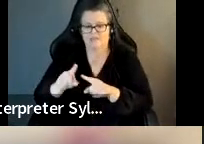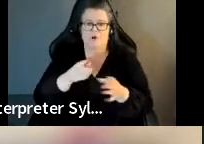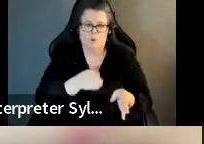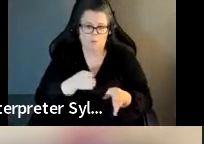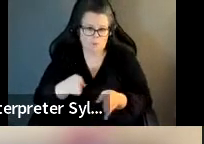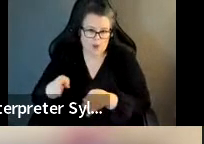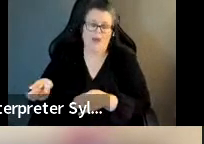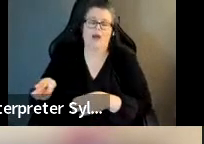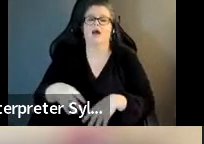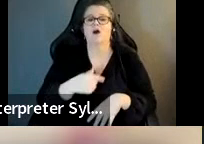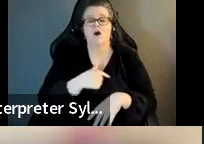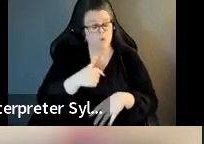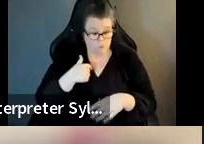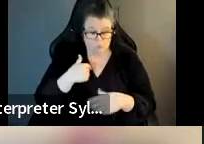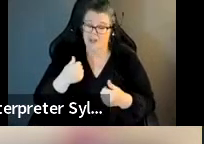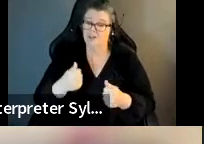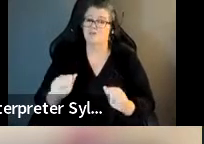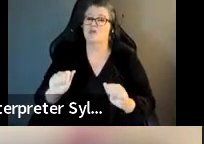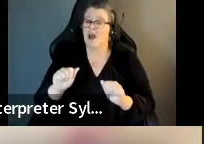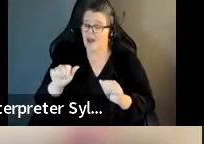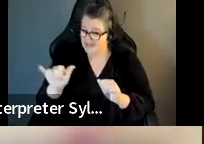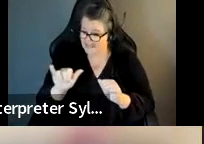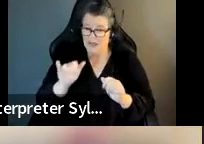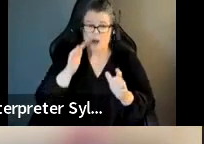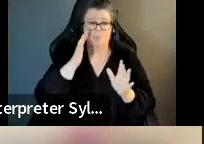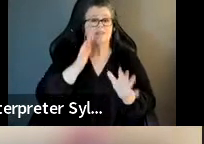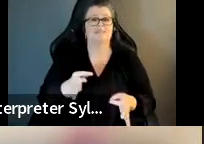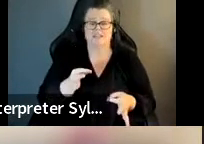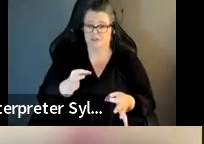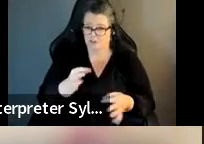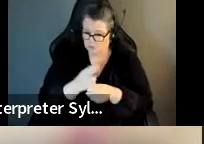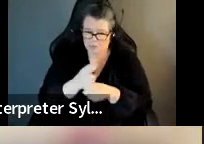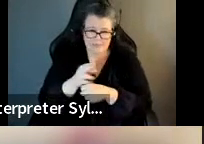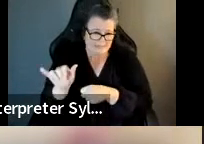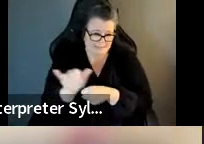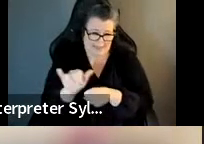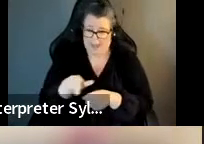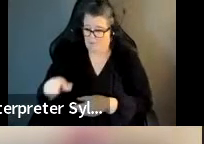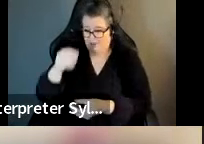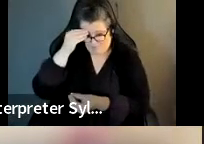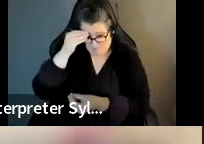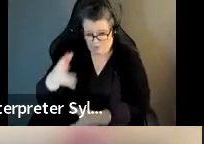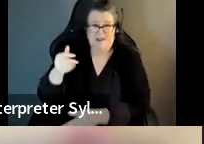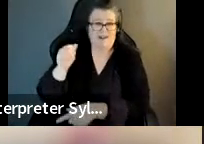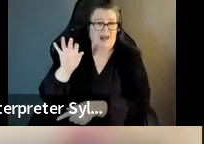to make the same decision based on the same information we already decided was not accurate or adequate.